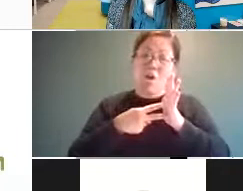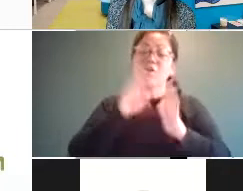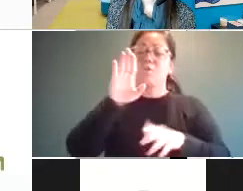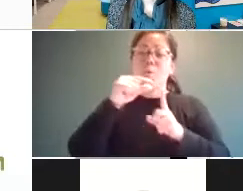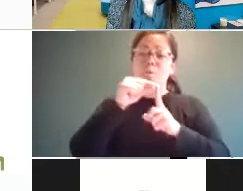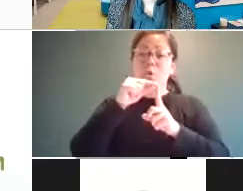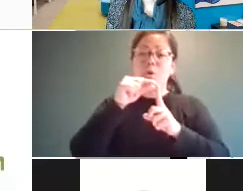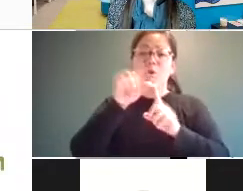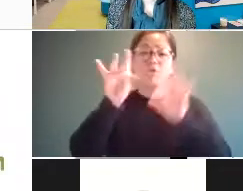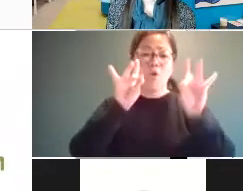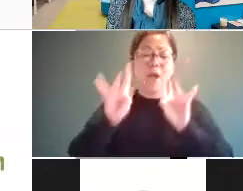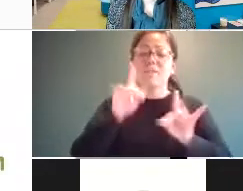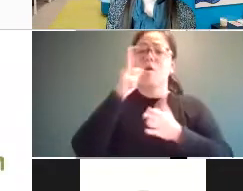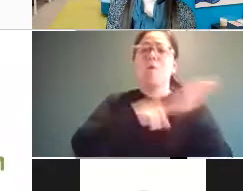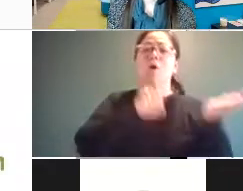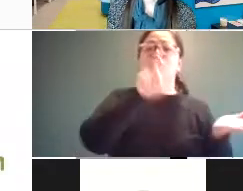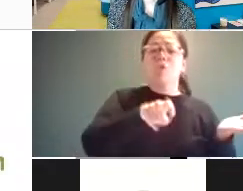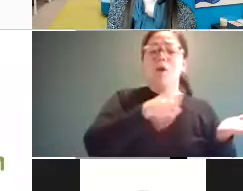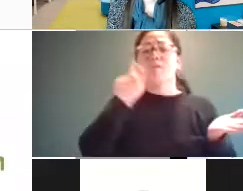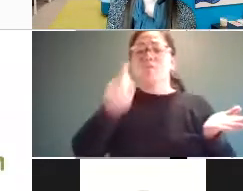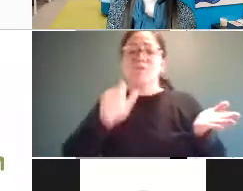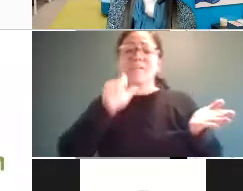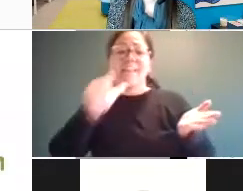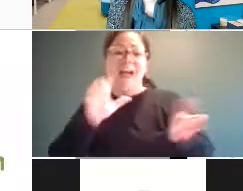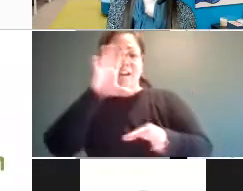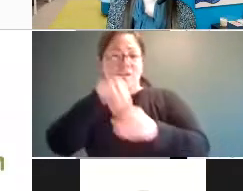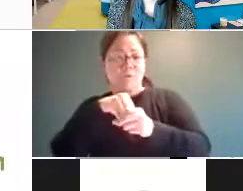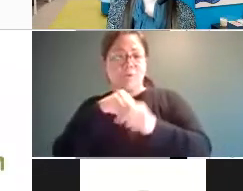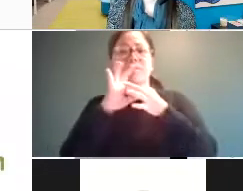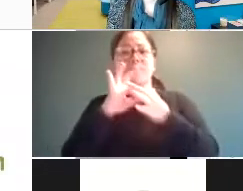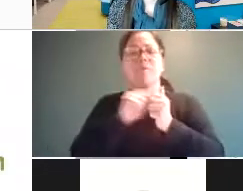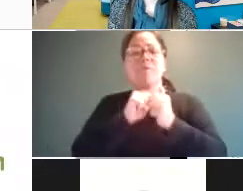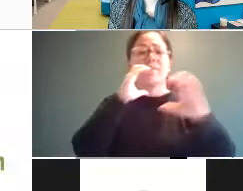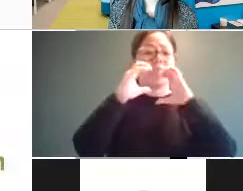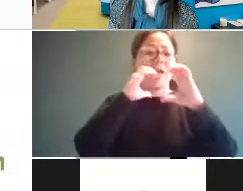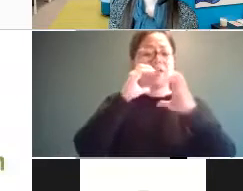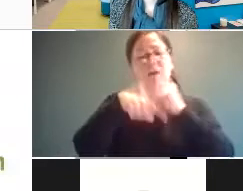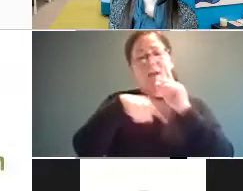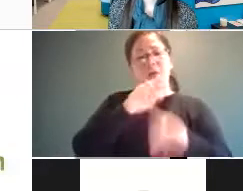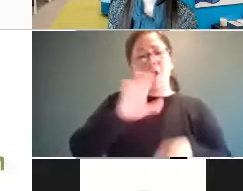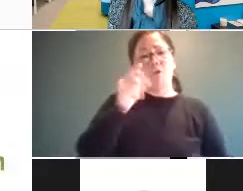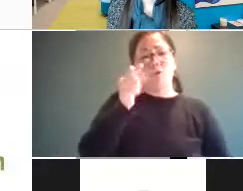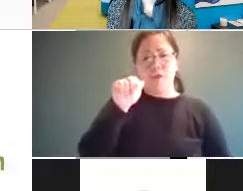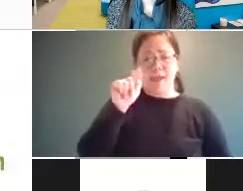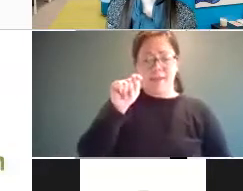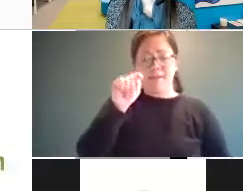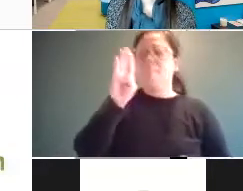and shouldn't be included when communication about your brand goes out into the world. Define your assets.